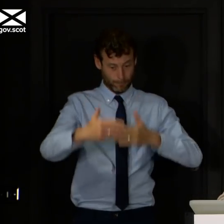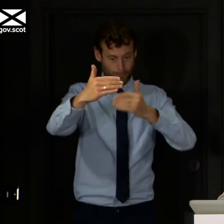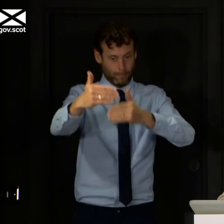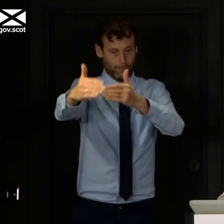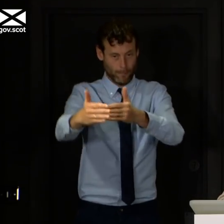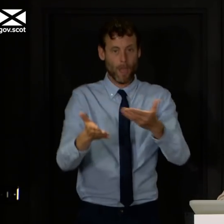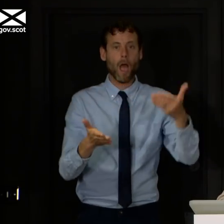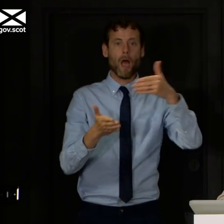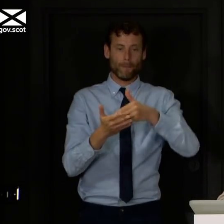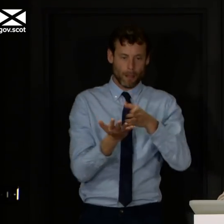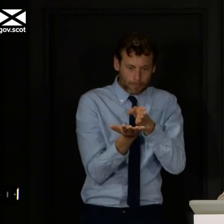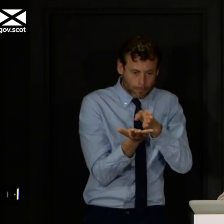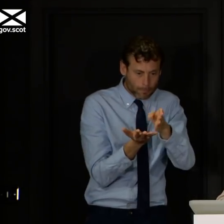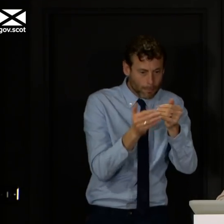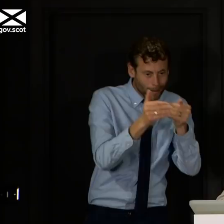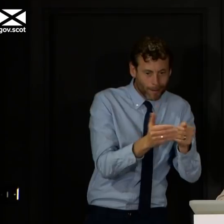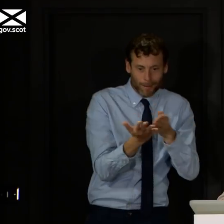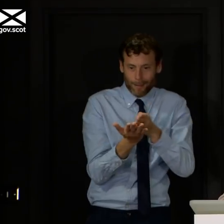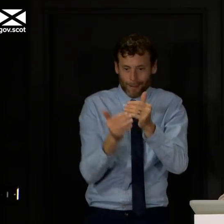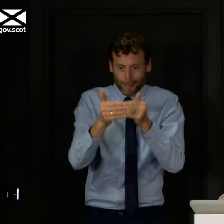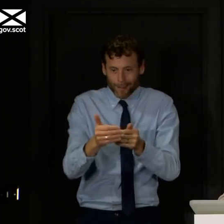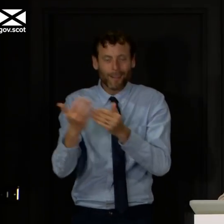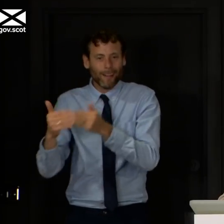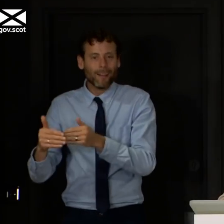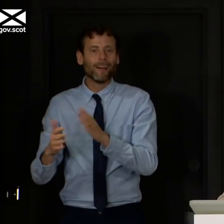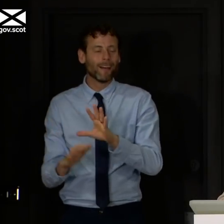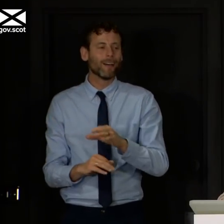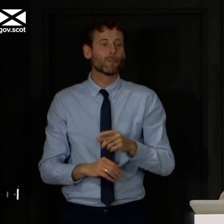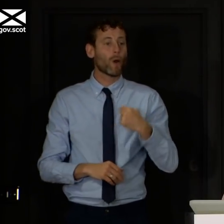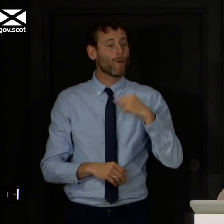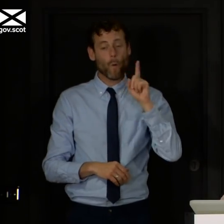balance here. I was clear as we went into phase one that we couldn't, and remember the